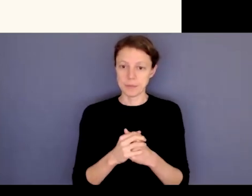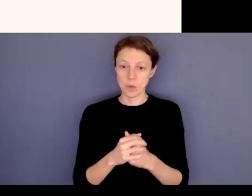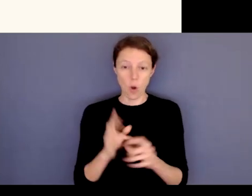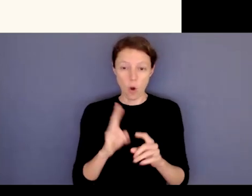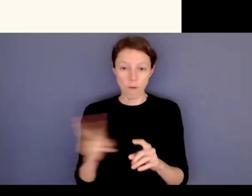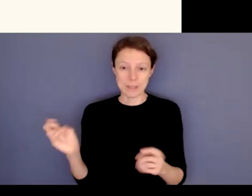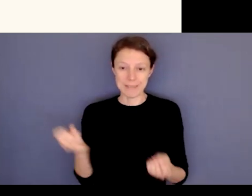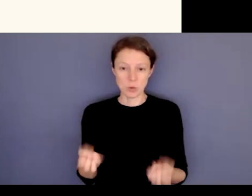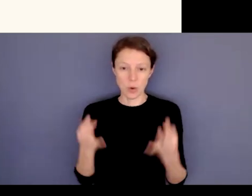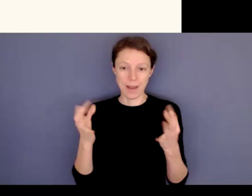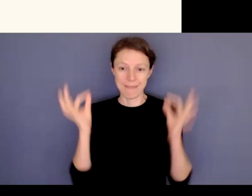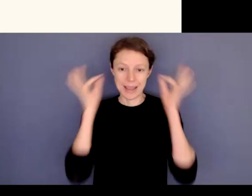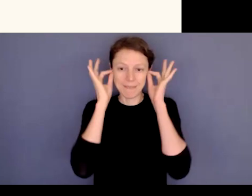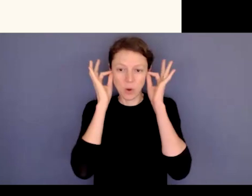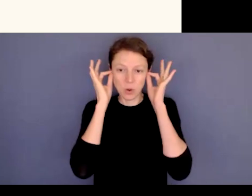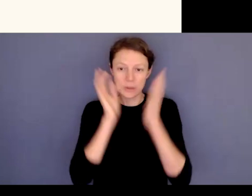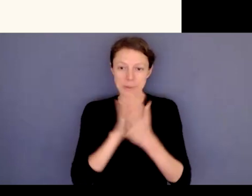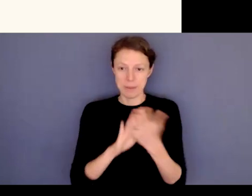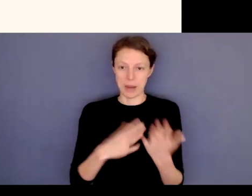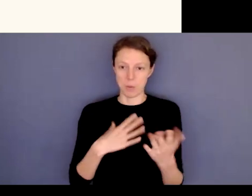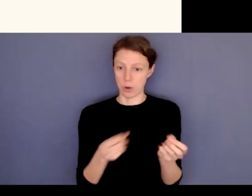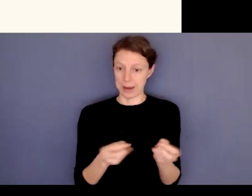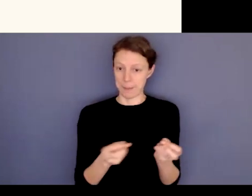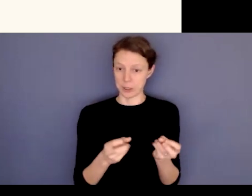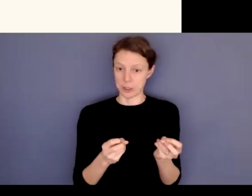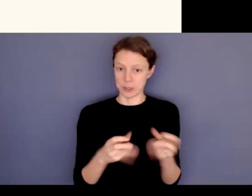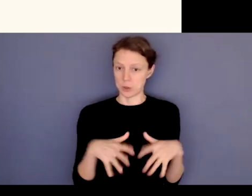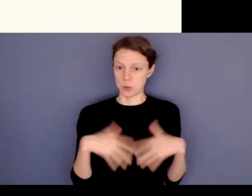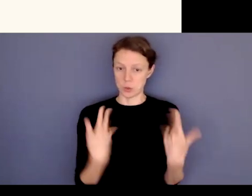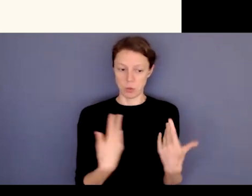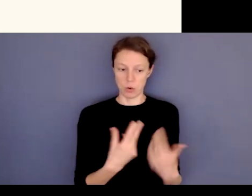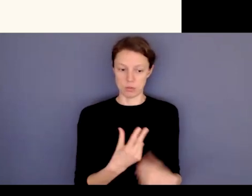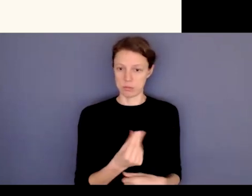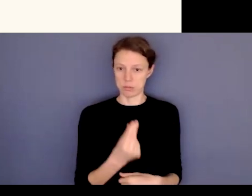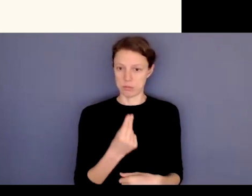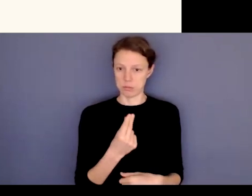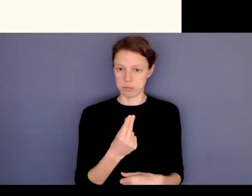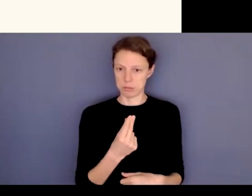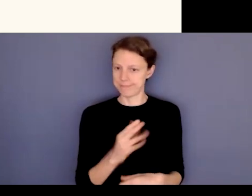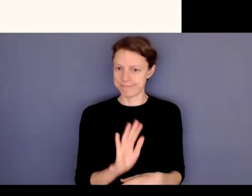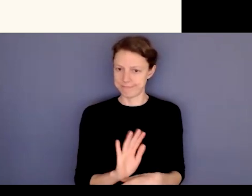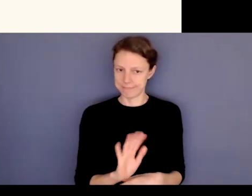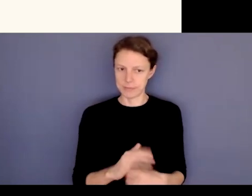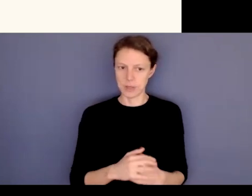so they can watch without sound. They do not want legal jargon, and they will not engage with it, and they don't want to be